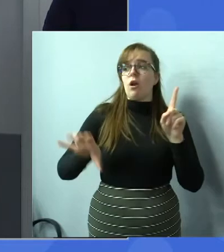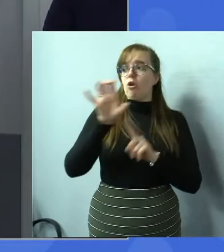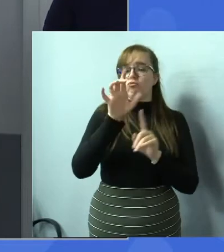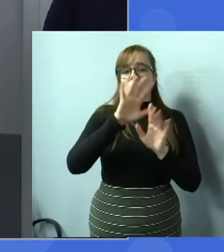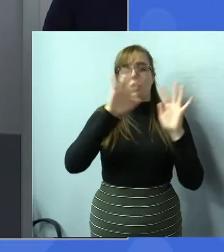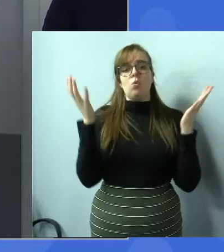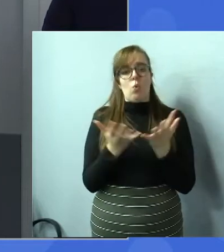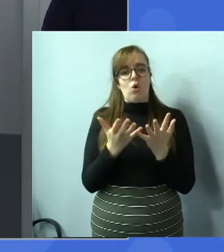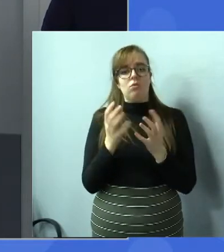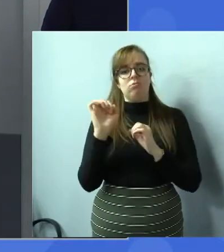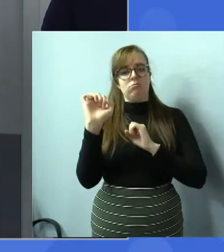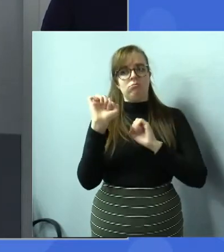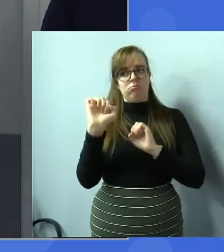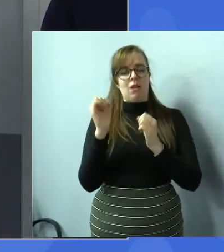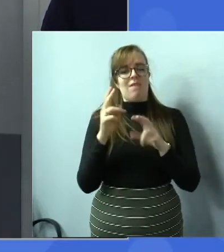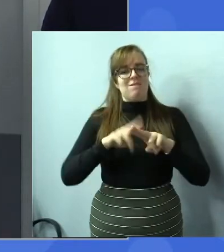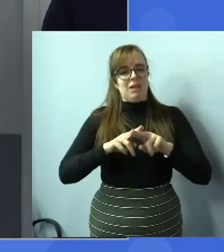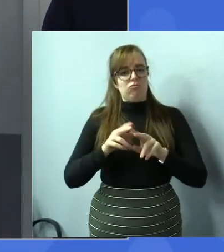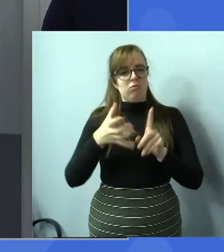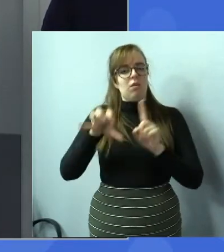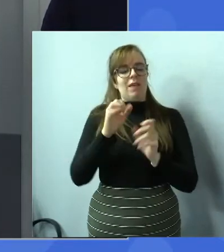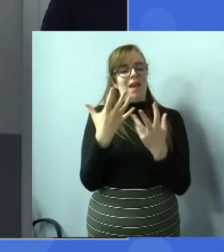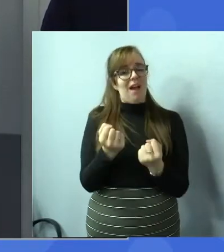countries use those two different systems so in the Senate in the United